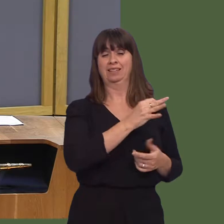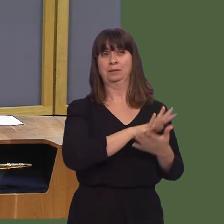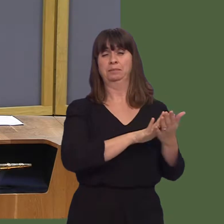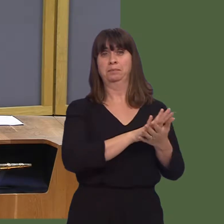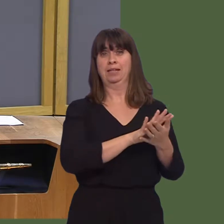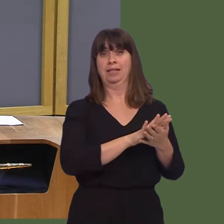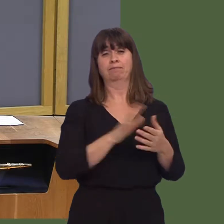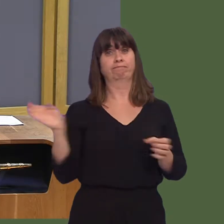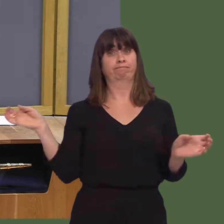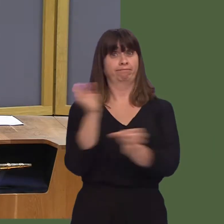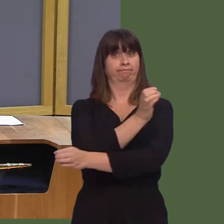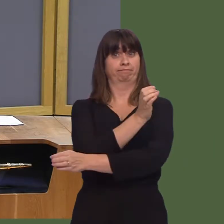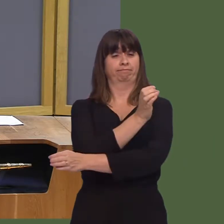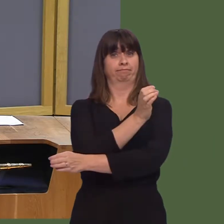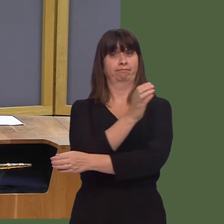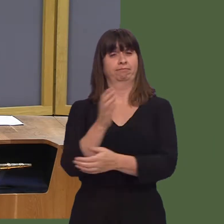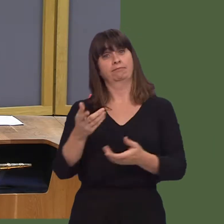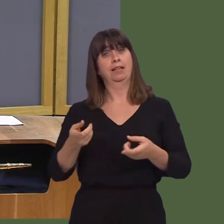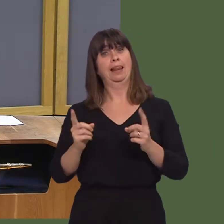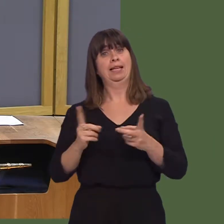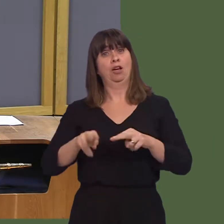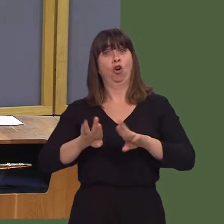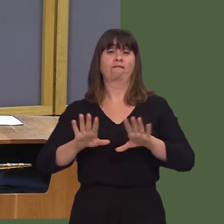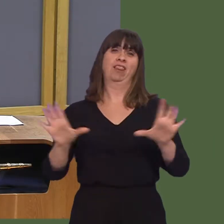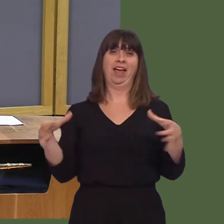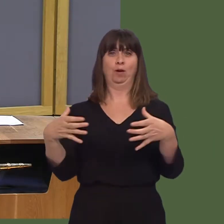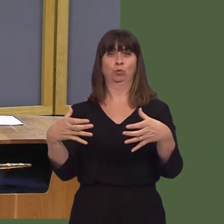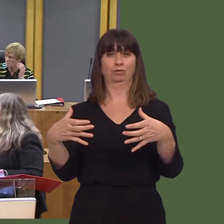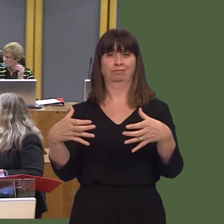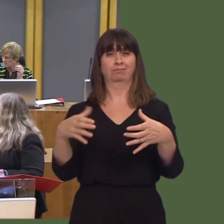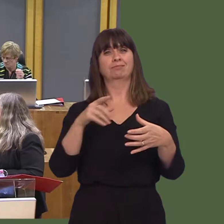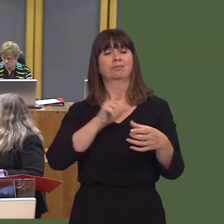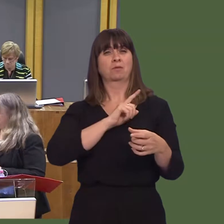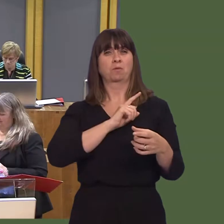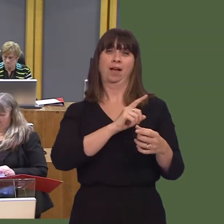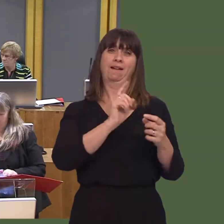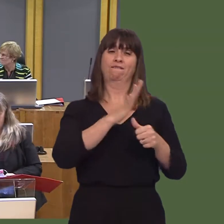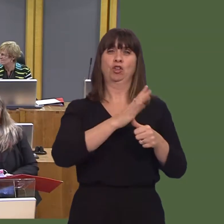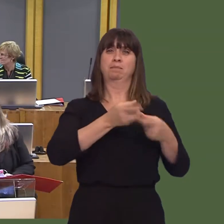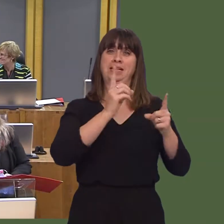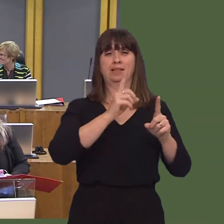Whip, Julie James, will answer questions on behalf of the First Minister this afternoon. The first question is from Hefin David. Hefin David AM: 1.